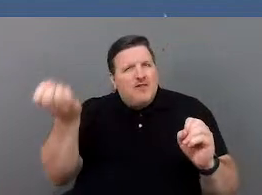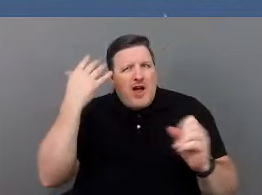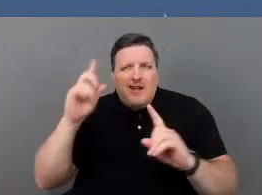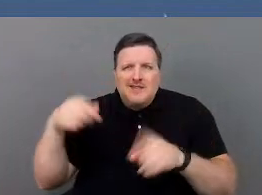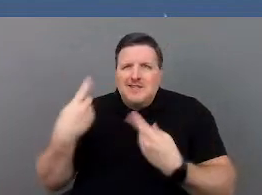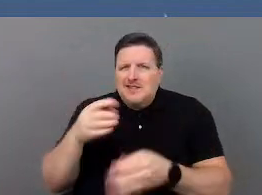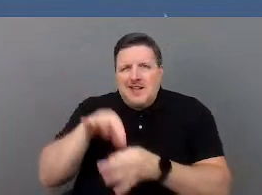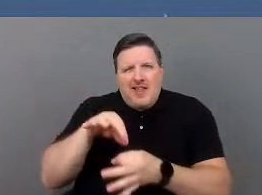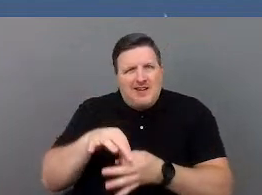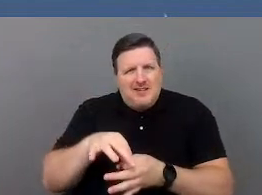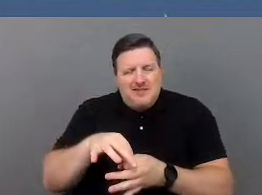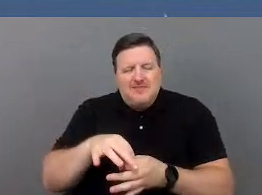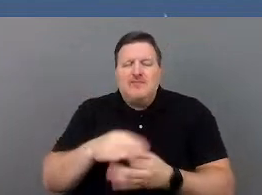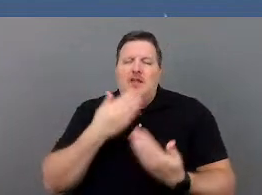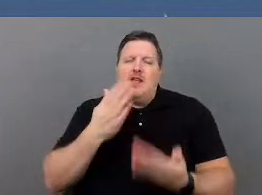≫ COUNCIL PRESIDENT BENDER: THANK YOU.